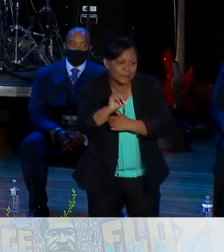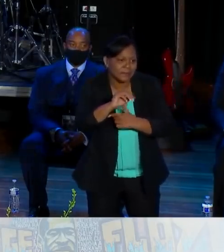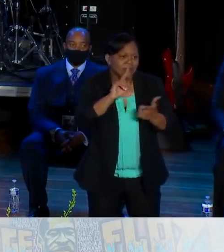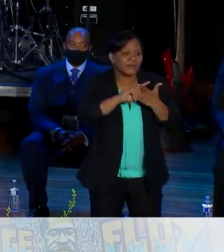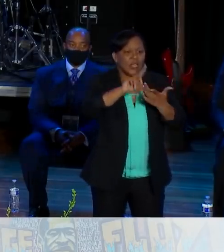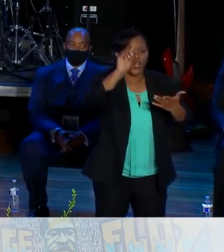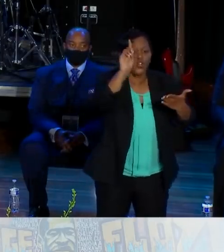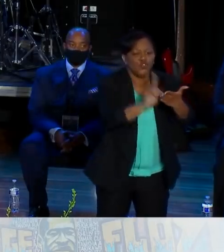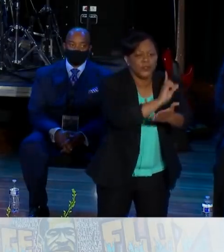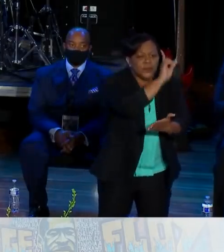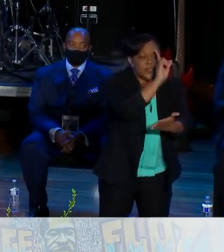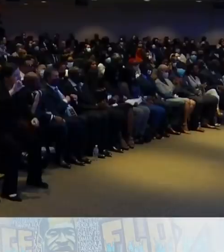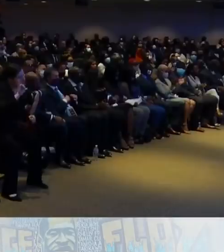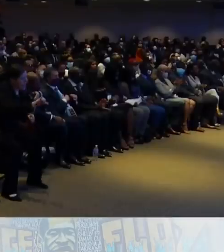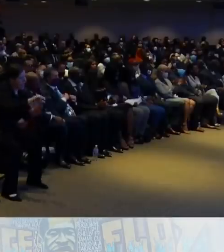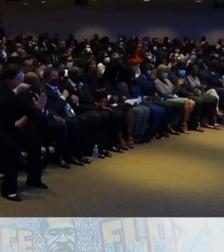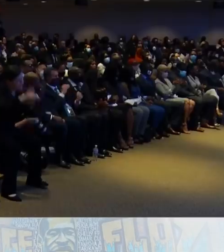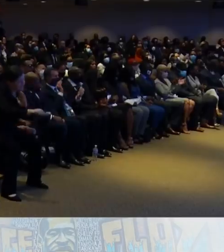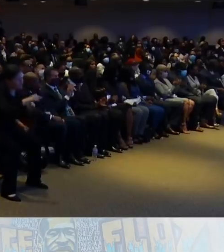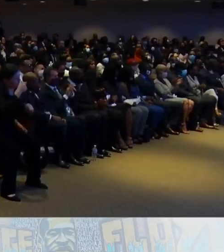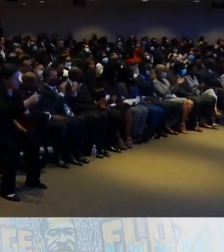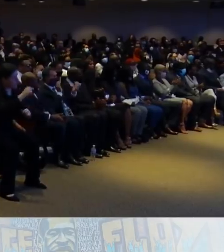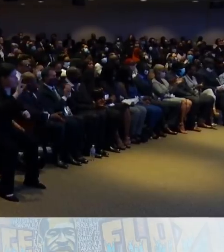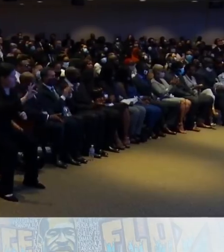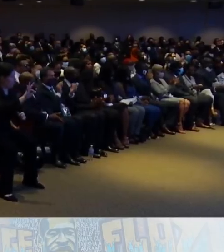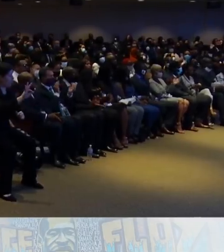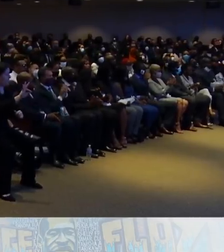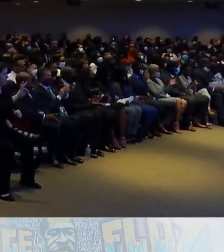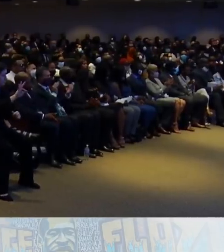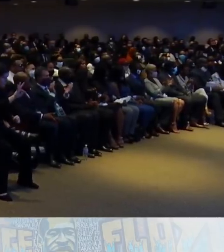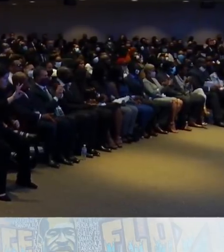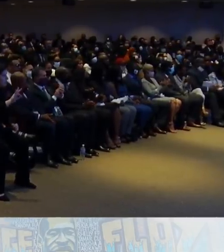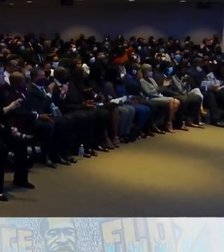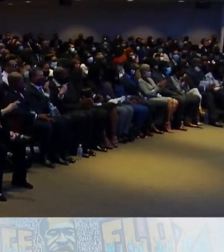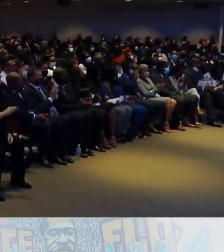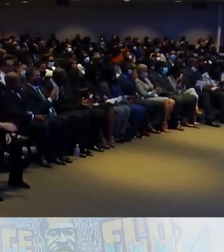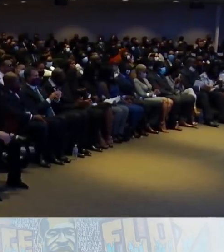WE'RE FAR TOO FAMILIAR WITHIN AMERICA.